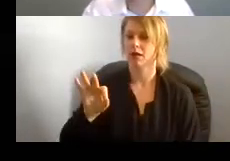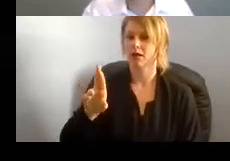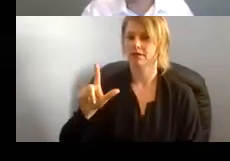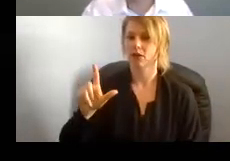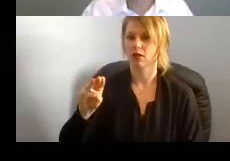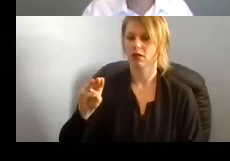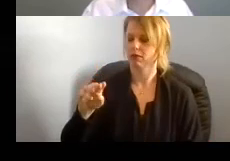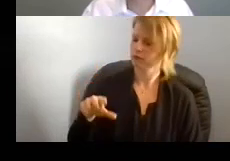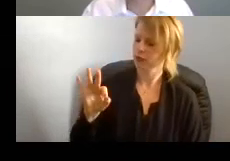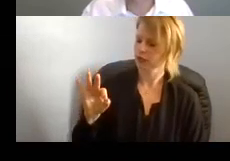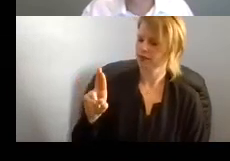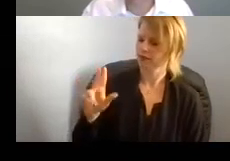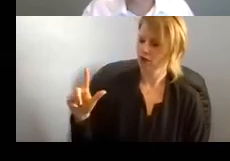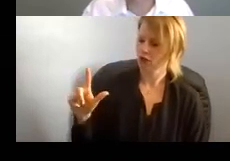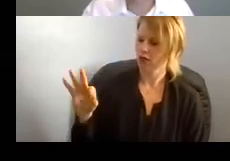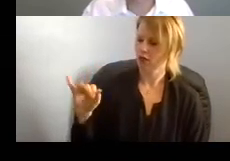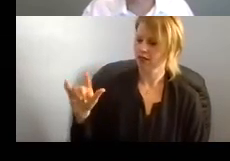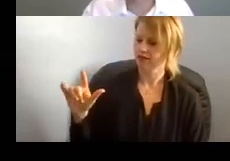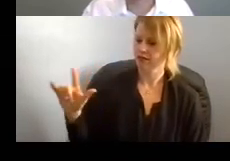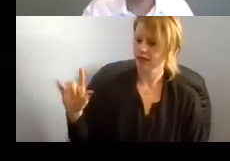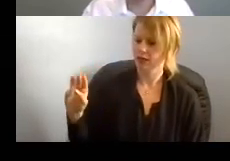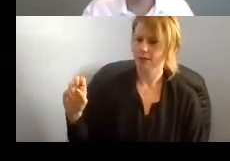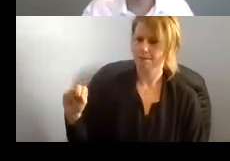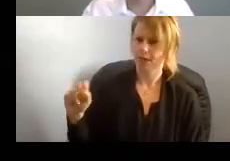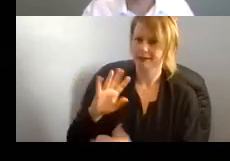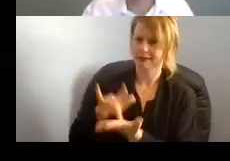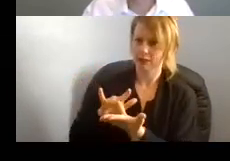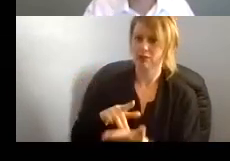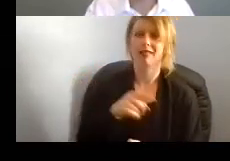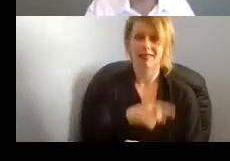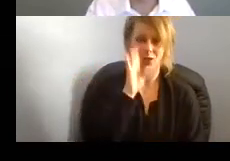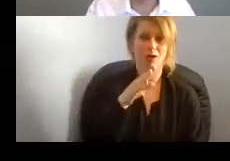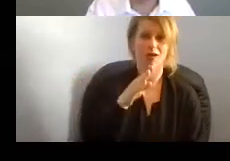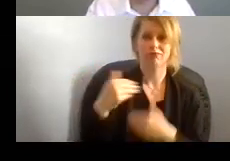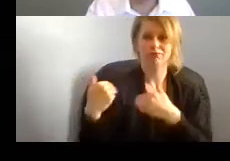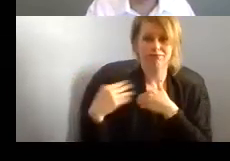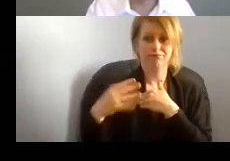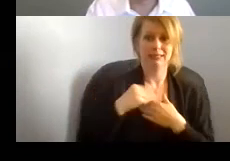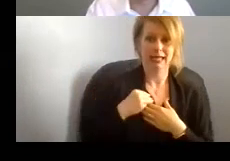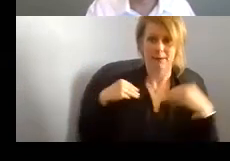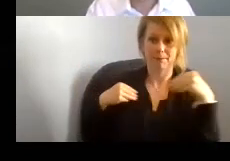They actually will pay the shipping and handling as well. And there are articles and other online resources.